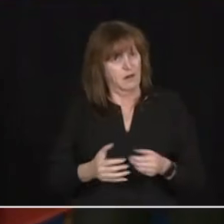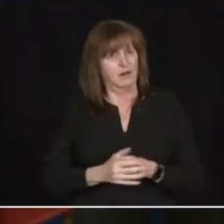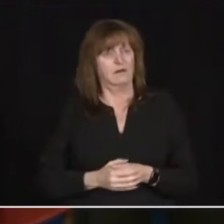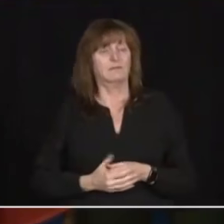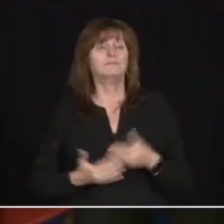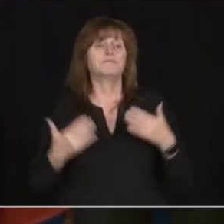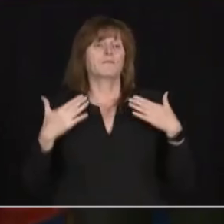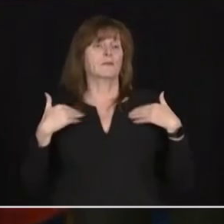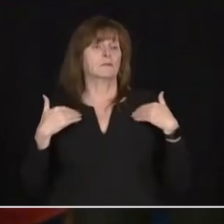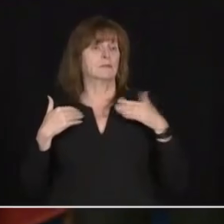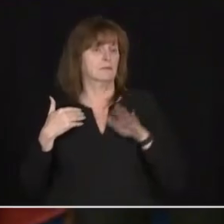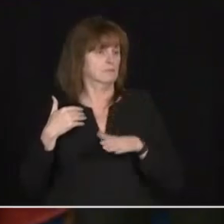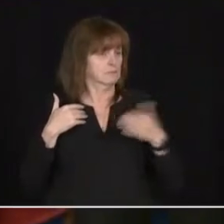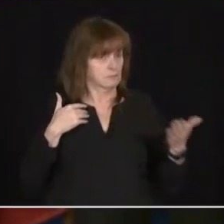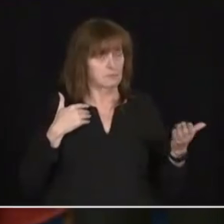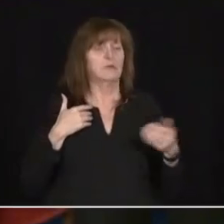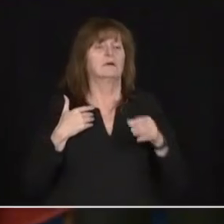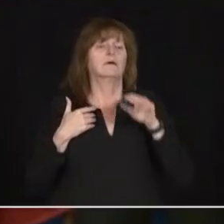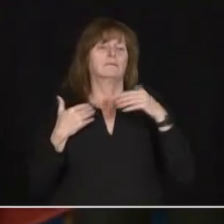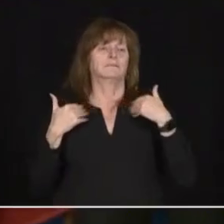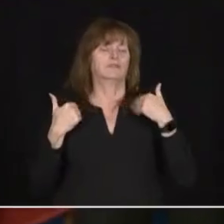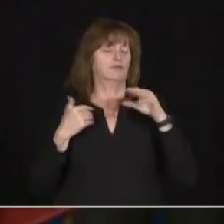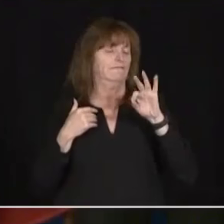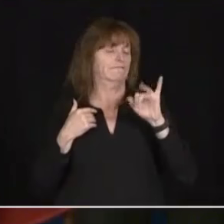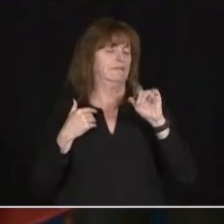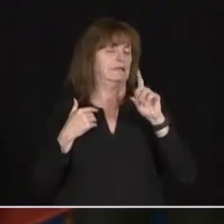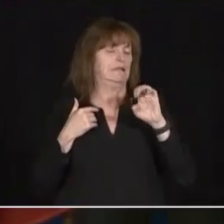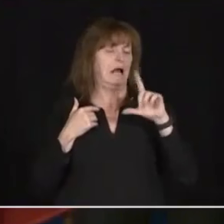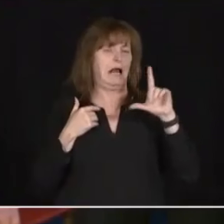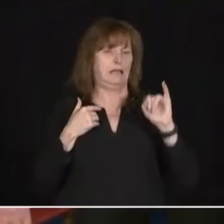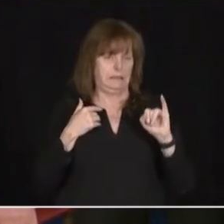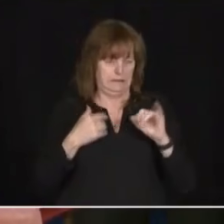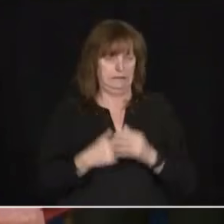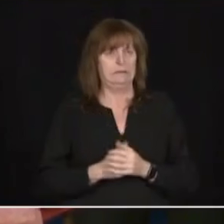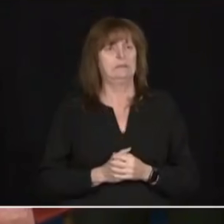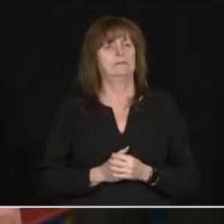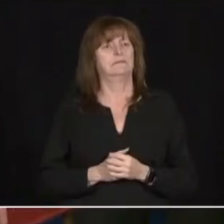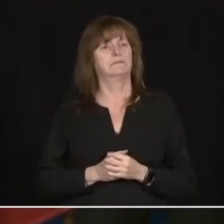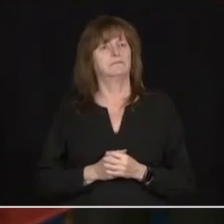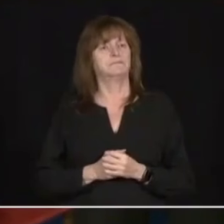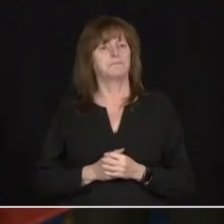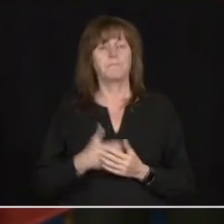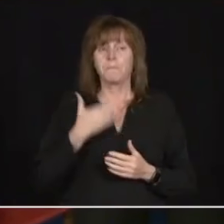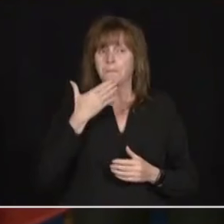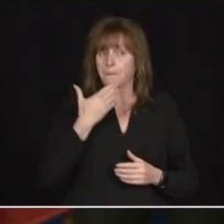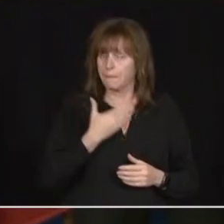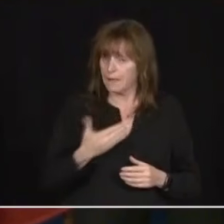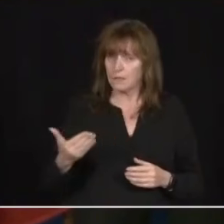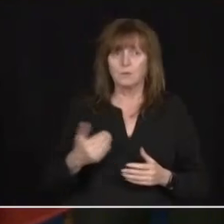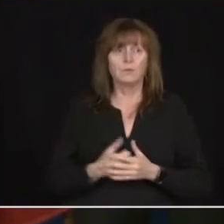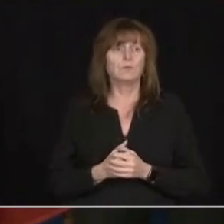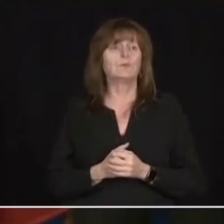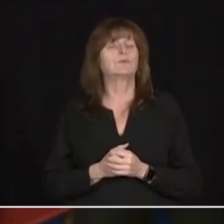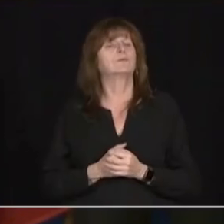hand it over to Minister fid fid. Fidely. Thank you, Premier, and good afternoon.